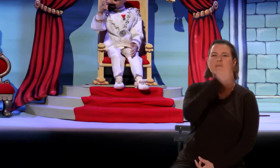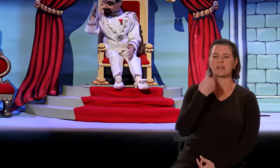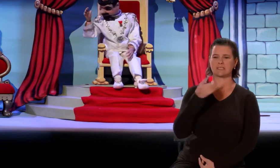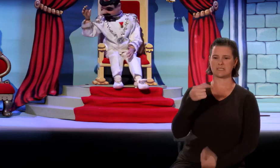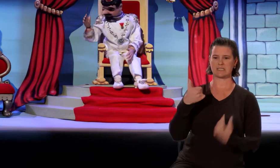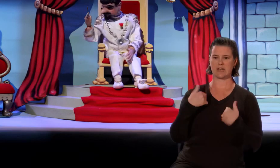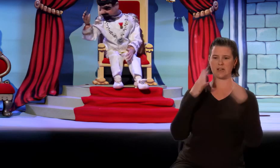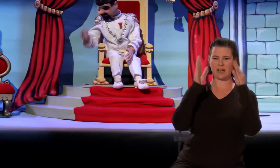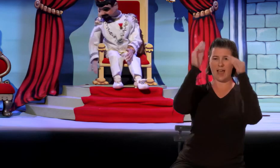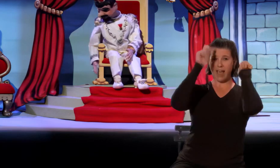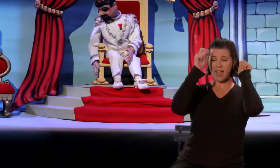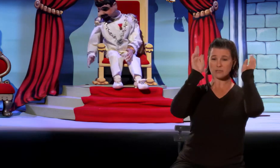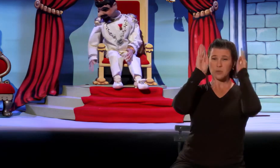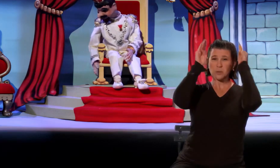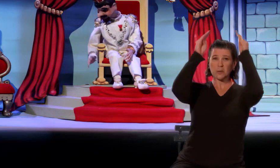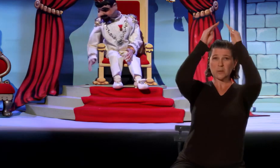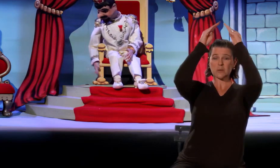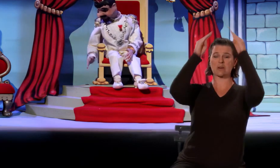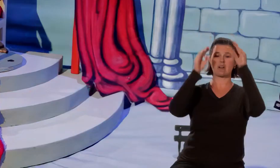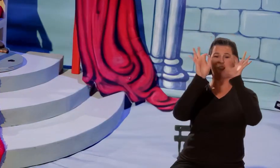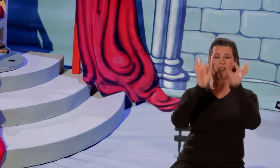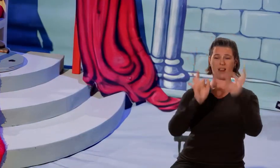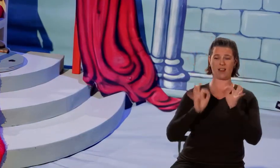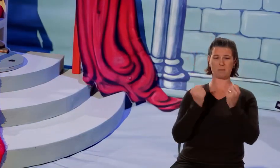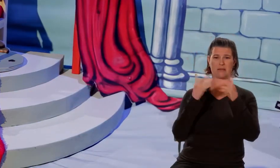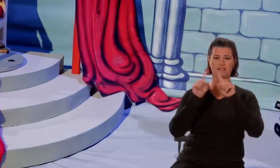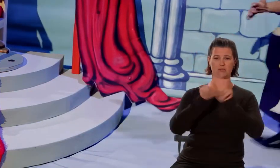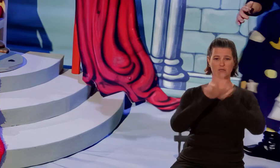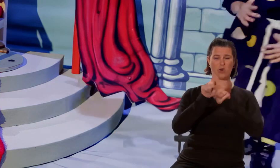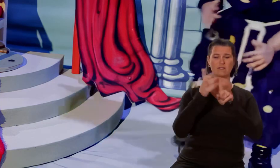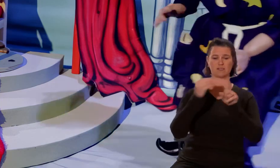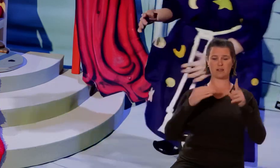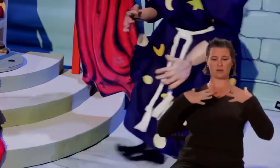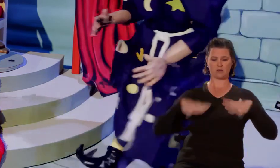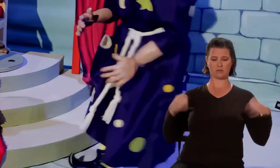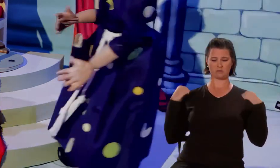covered with silver stars and a long blue robe covered with golden owls.